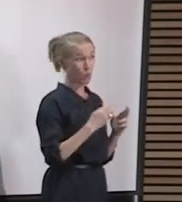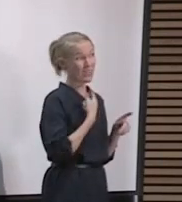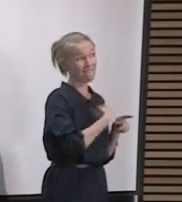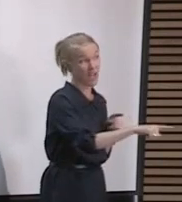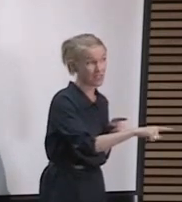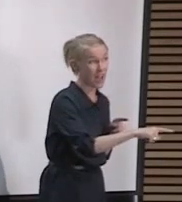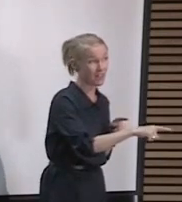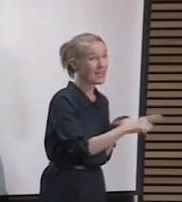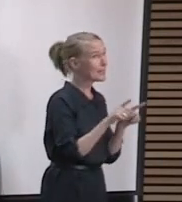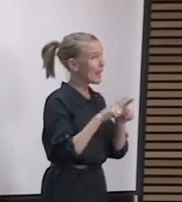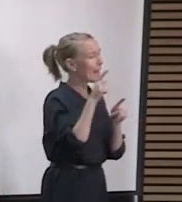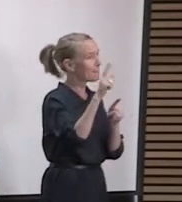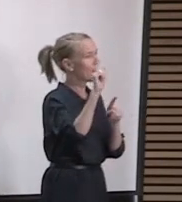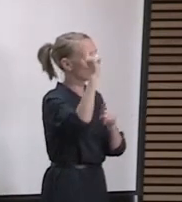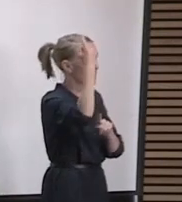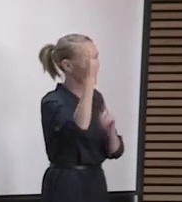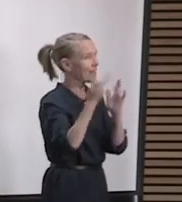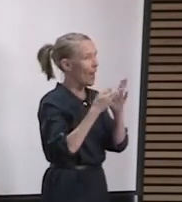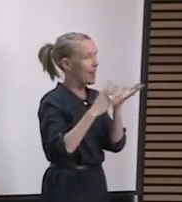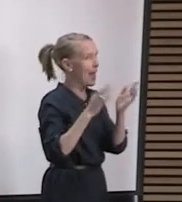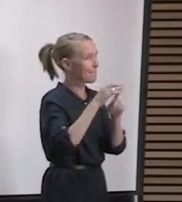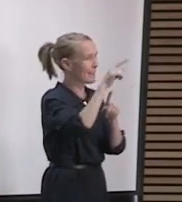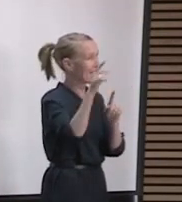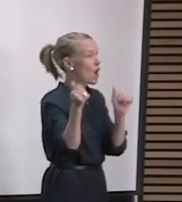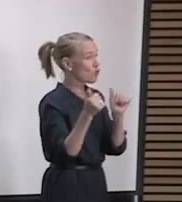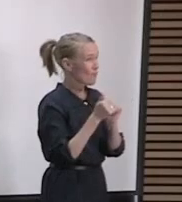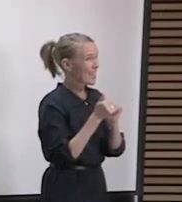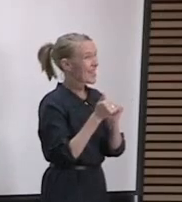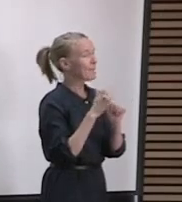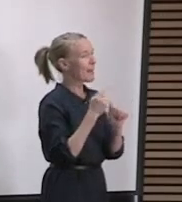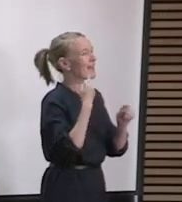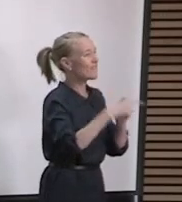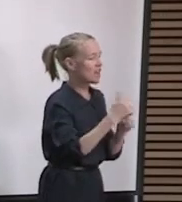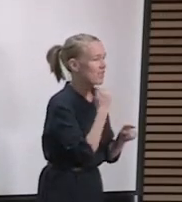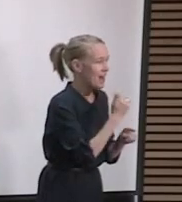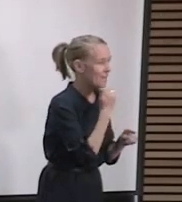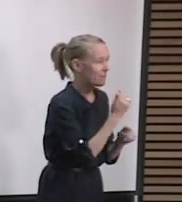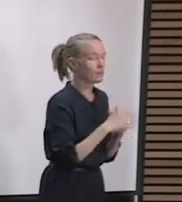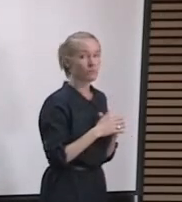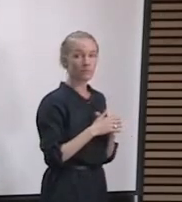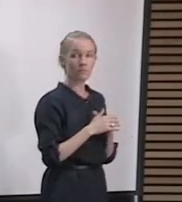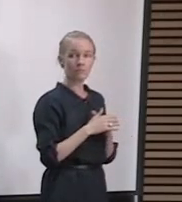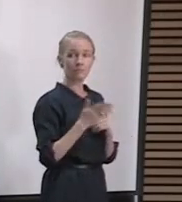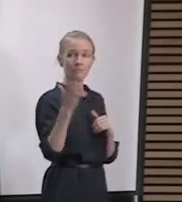wasn't necessarily the pace and the extent of progress that I would have liked, nor that the PM and the minister